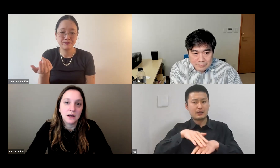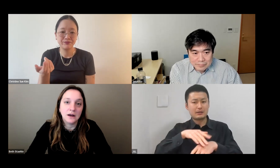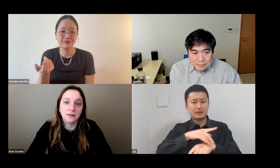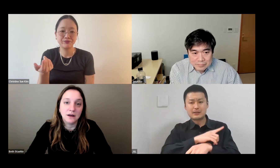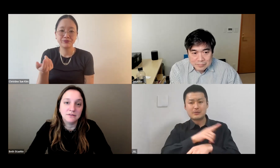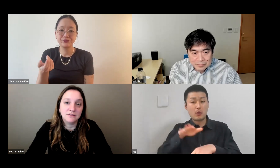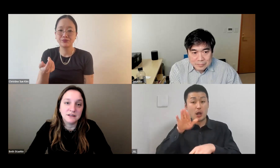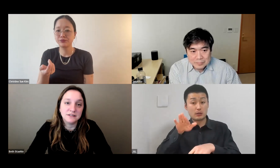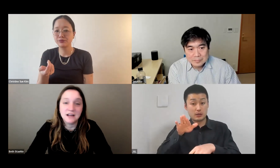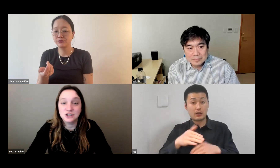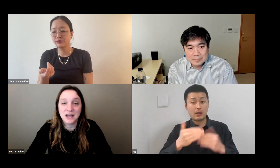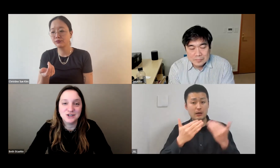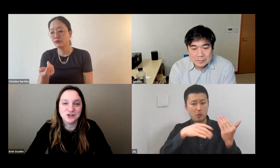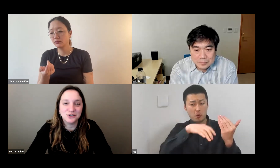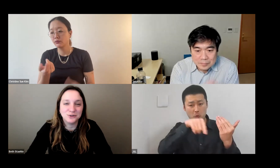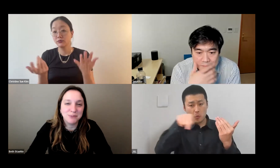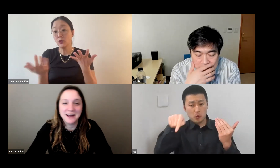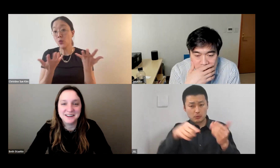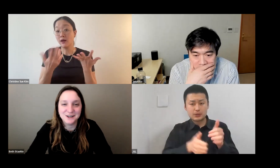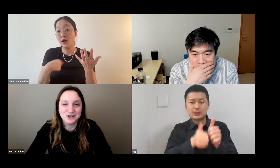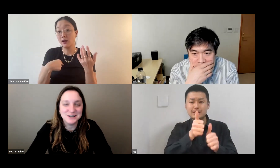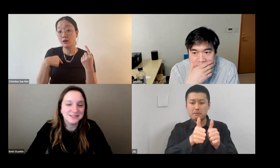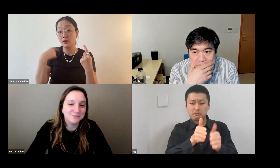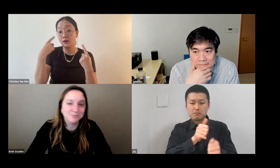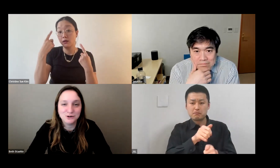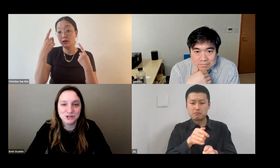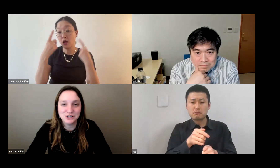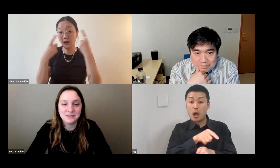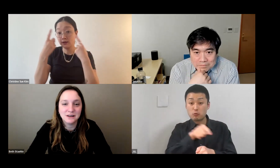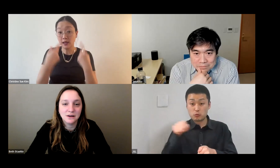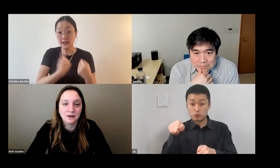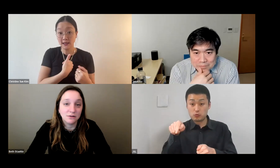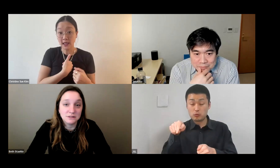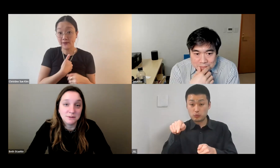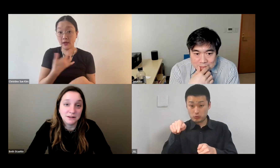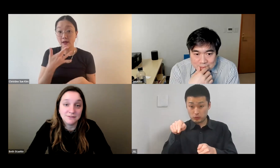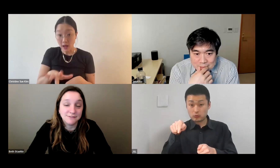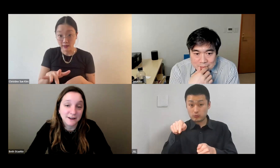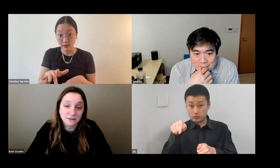and a lot of these educational pedagogies and approaches ultimately failed.